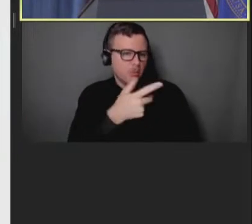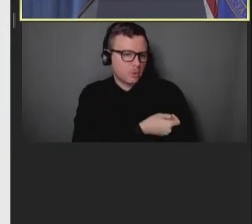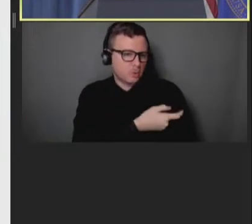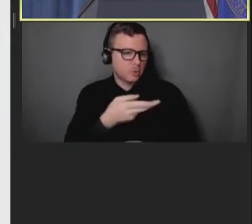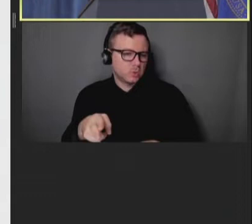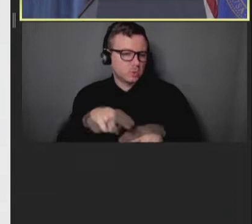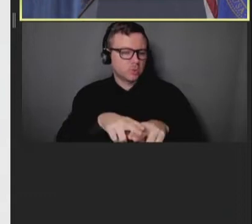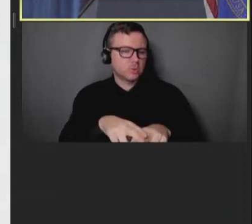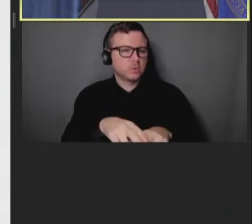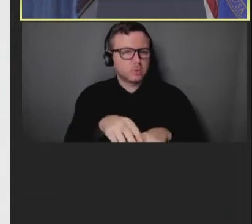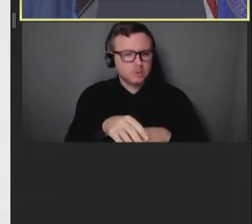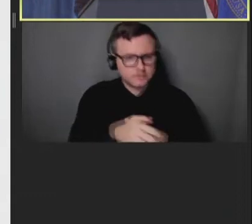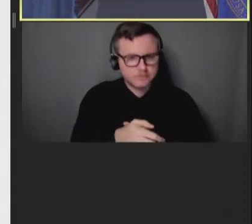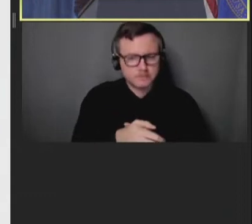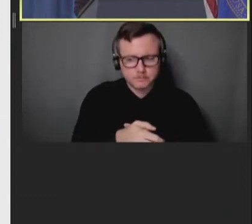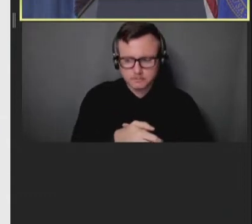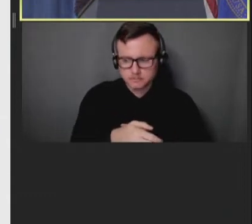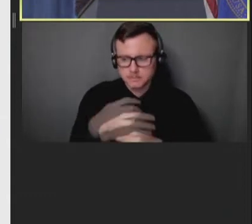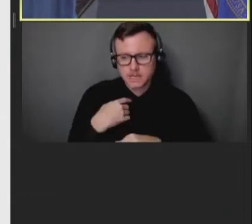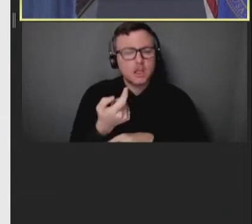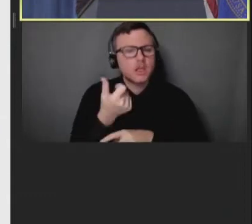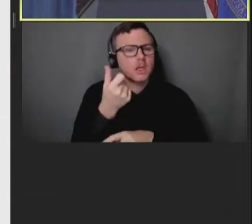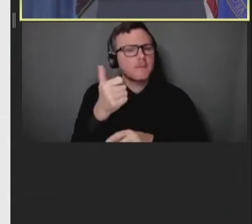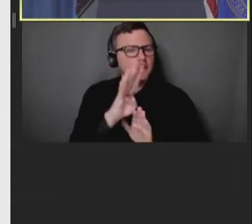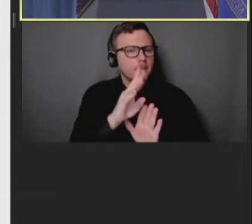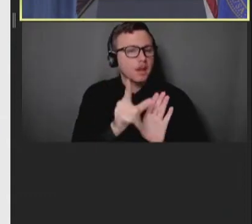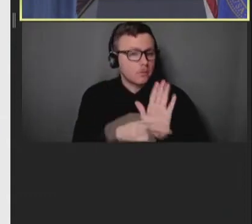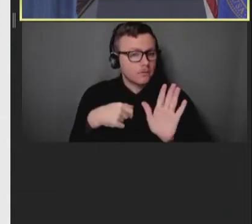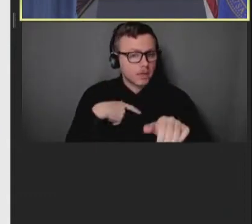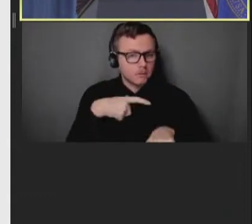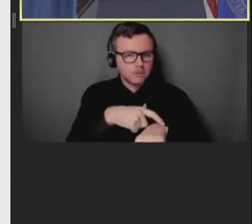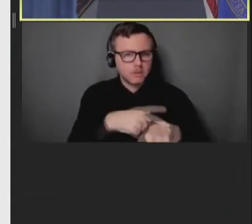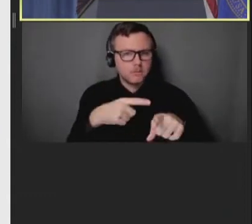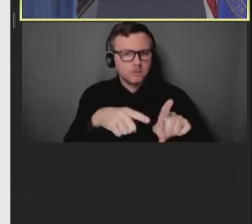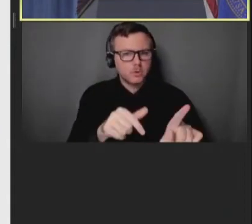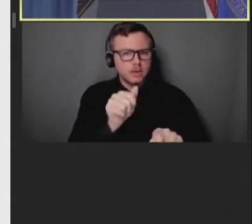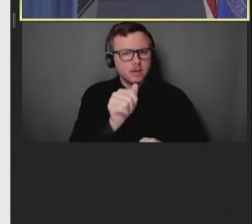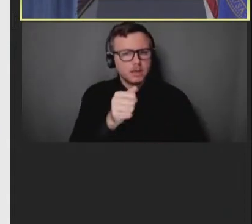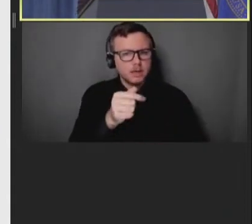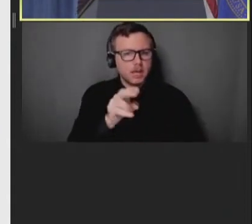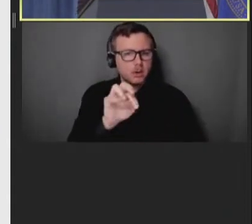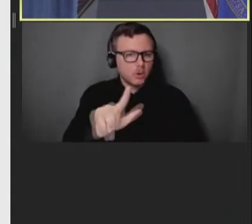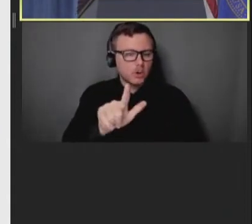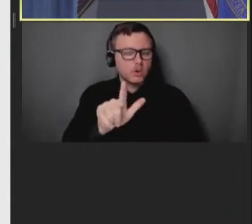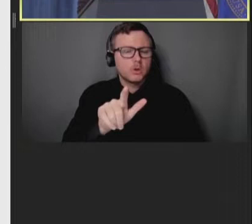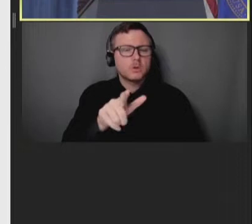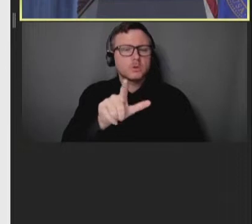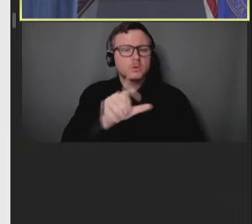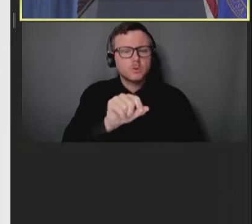So, just as a bit of background, at the time in April 2021, if you think back, we had three